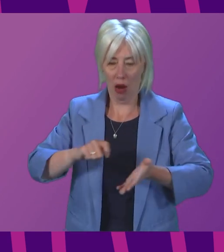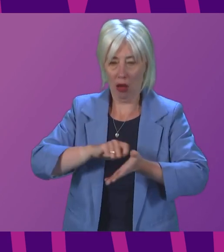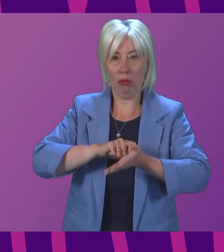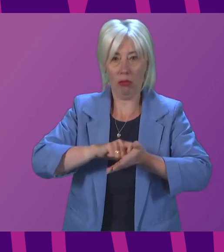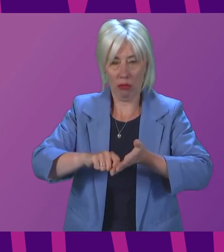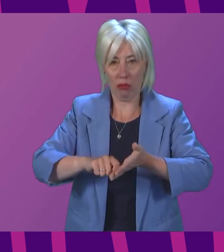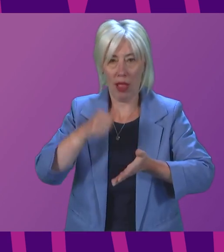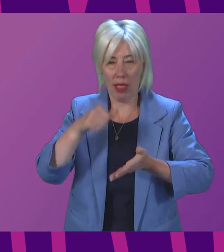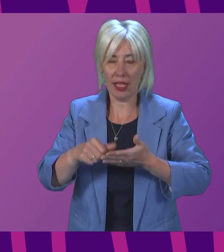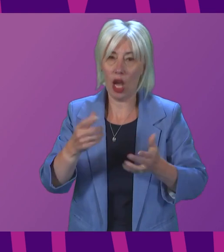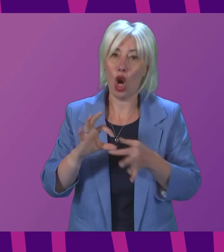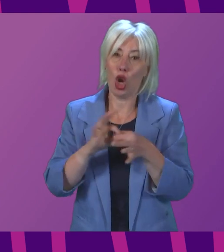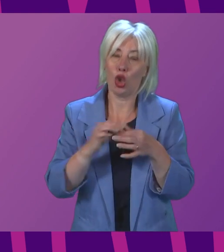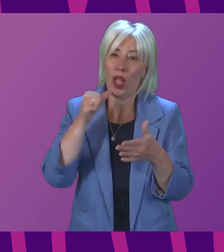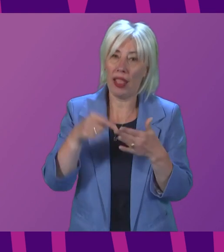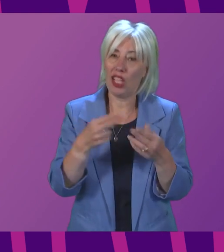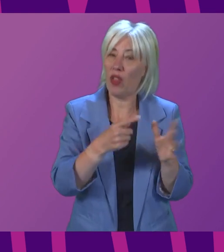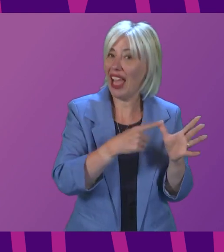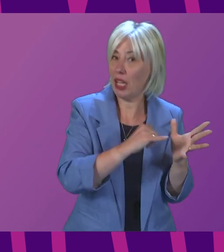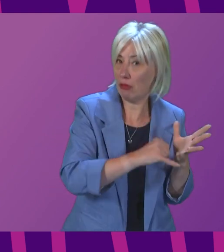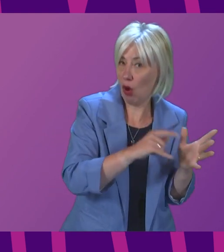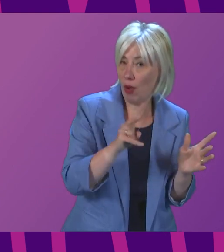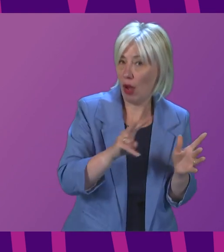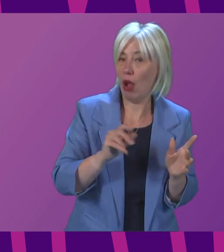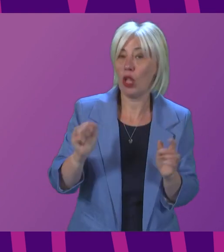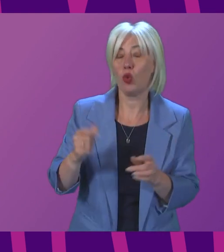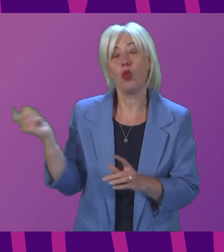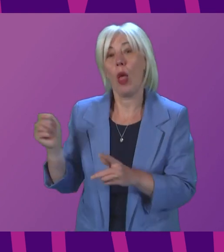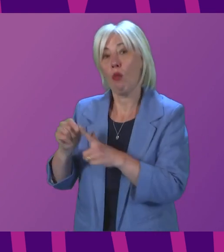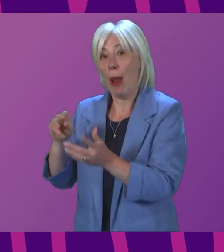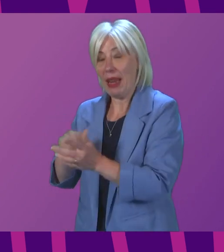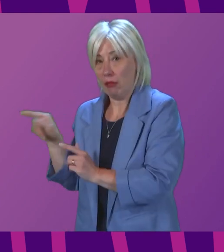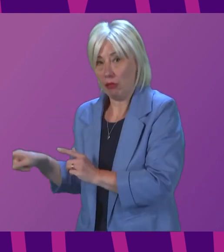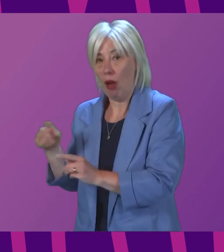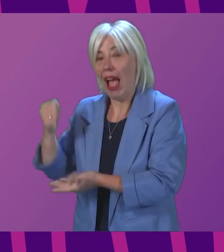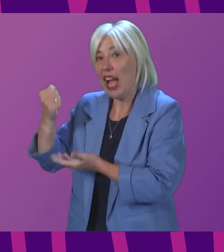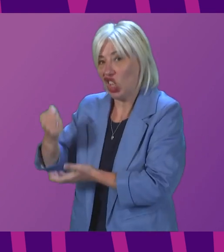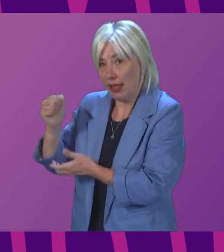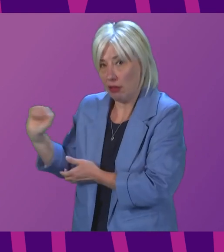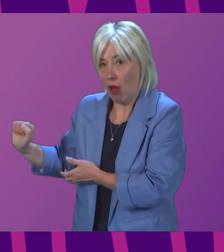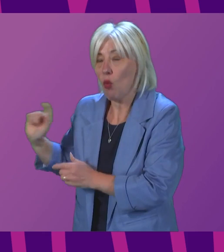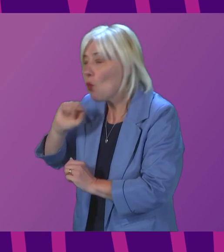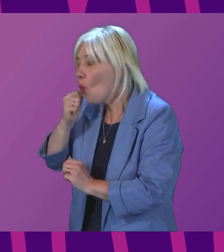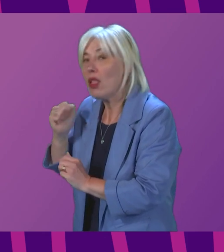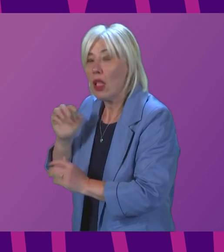letter with Anas Sarwar to the Prime Minister and the Chancellor of the Exchequer, asking